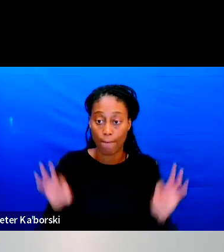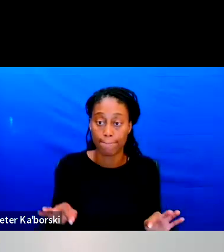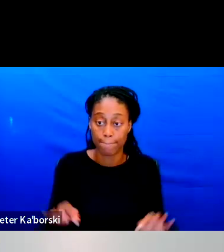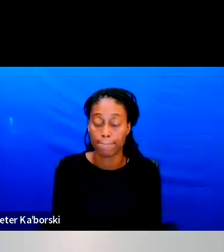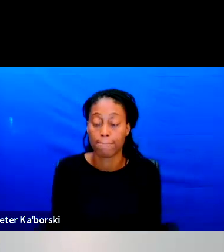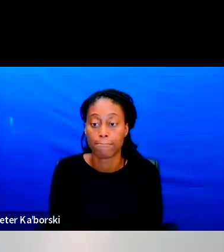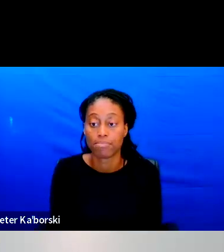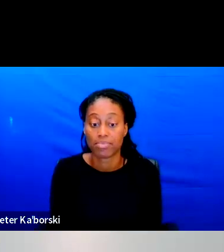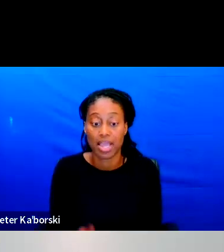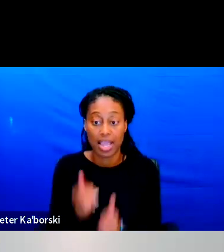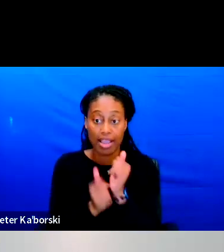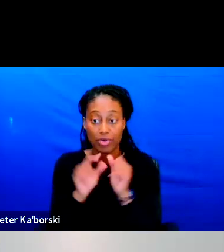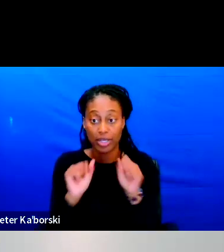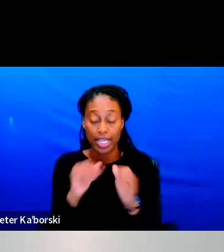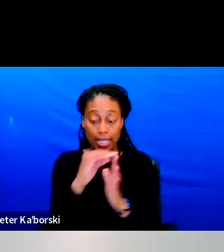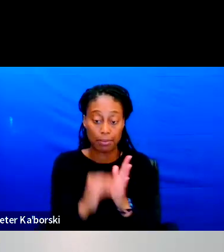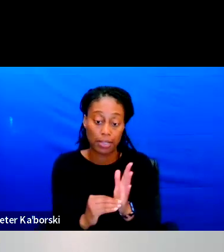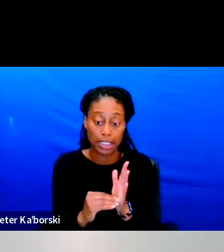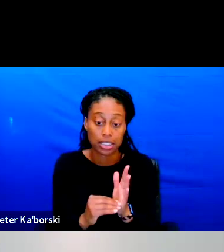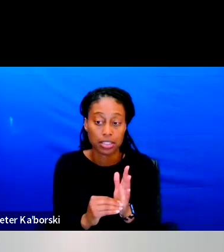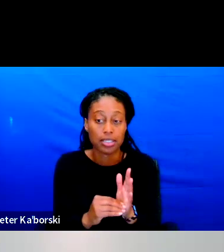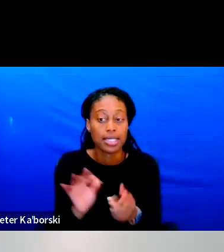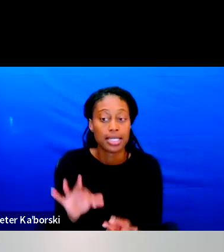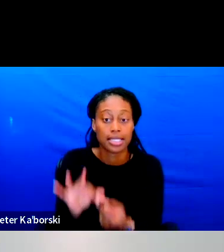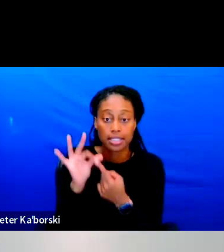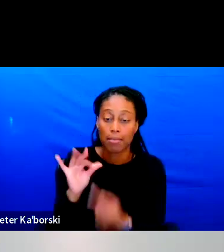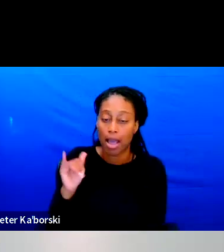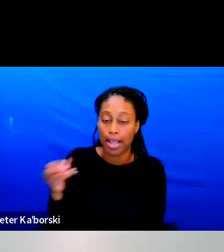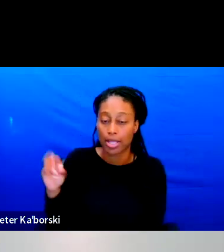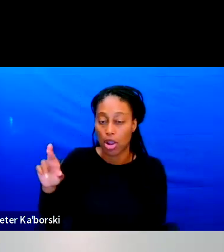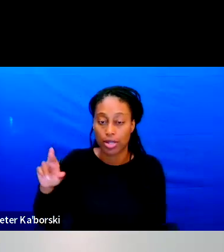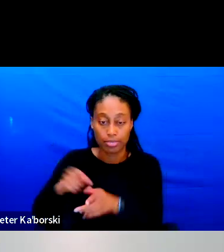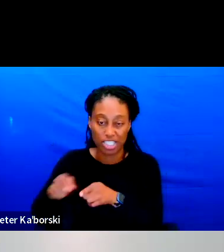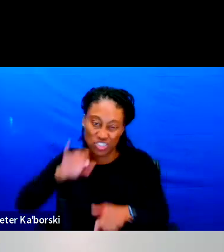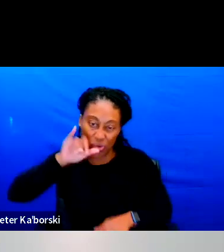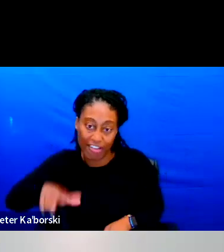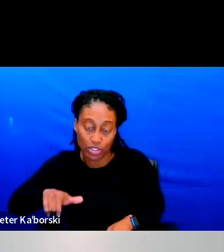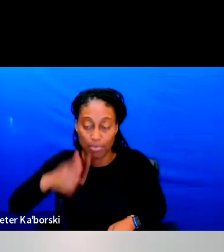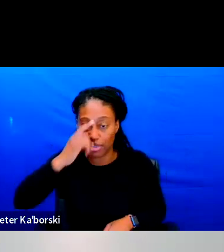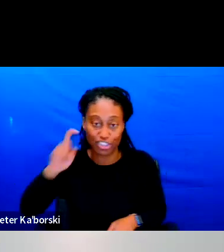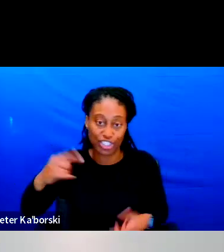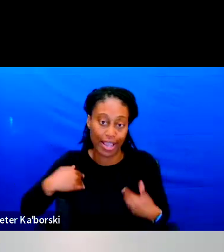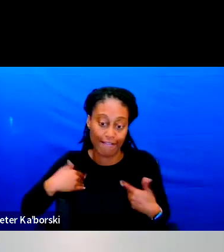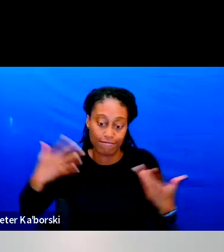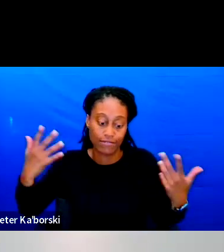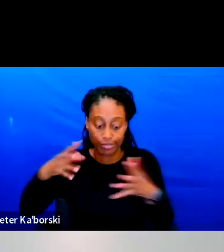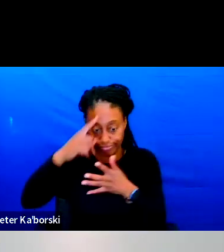Kyle Kleist: that everybody completes. I think it's up our in our specialists because she's Kyle Kleist: like got it so ingrained in her head.